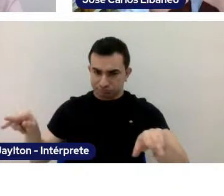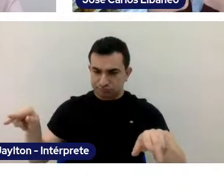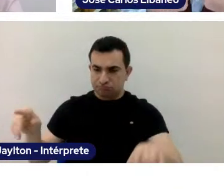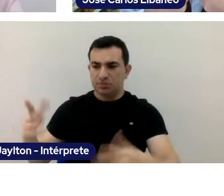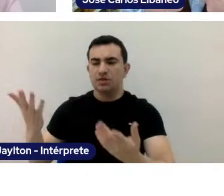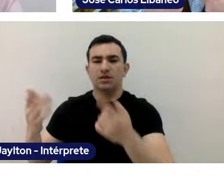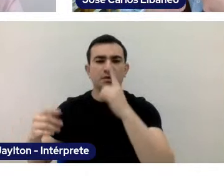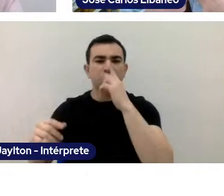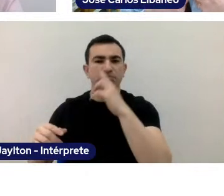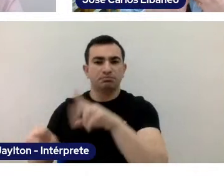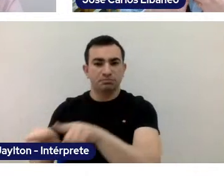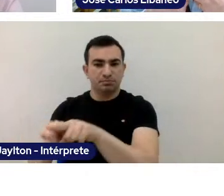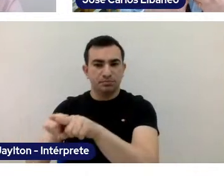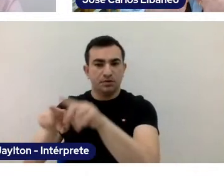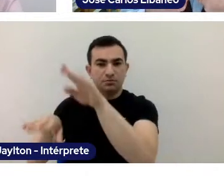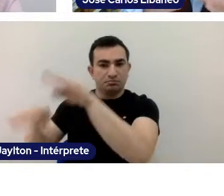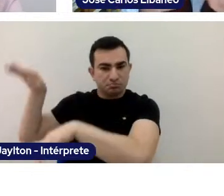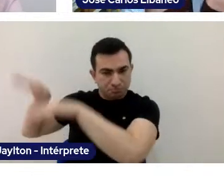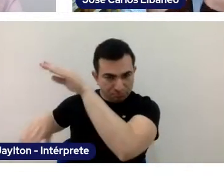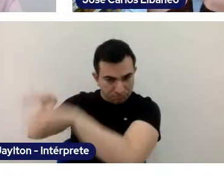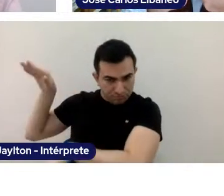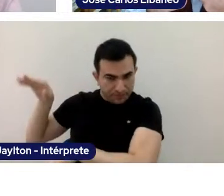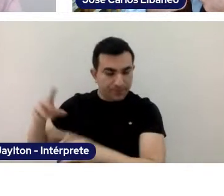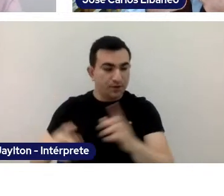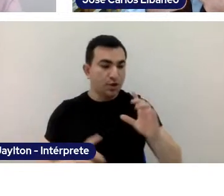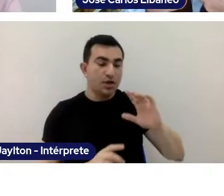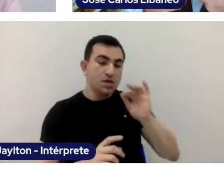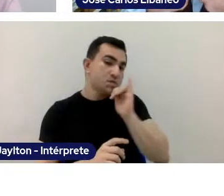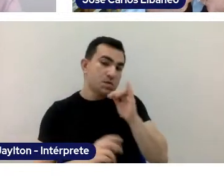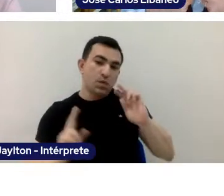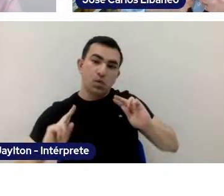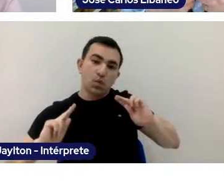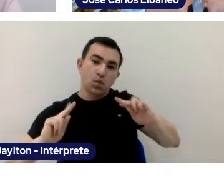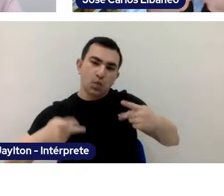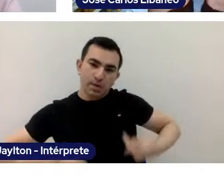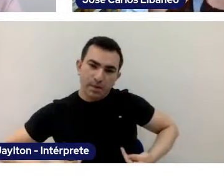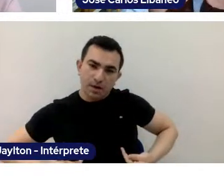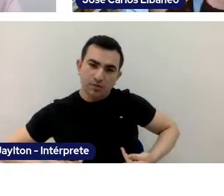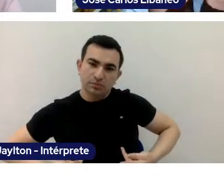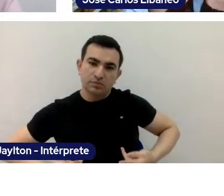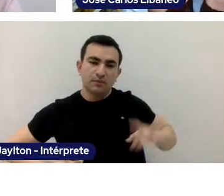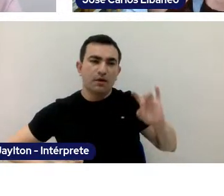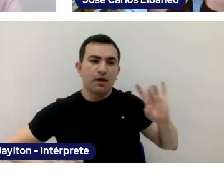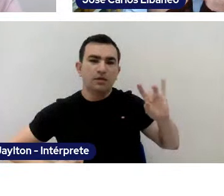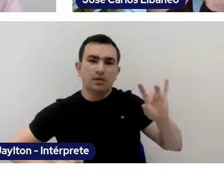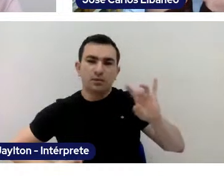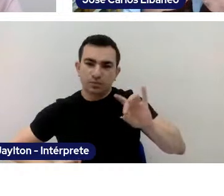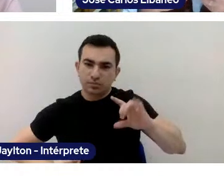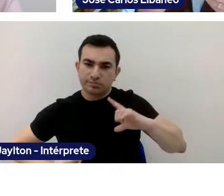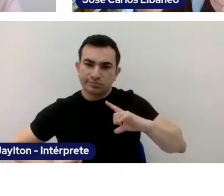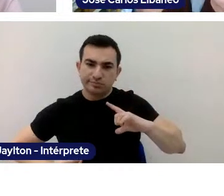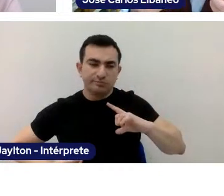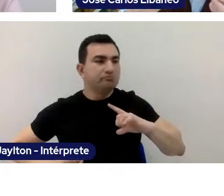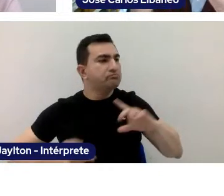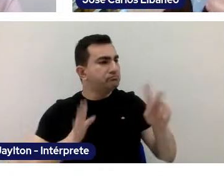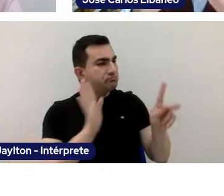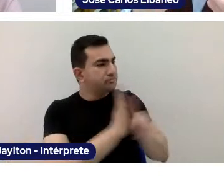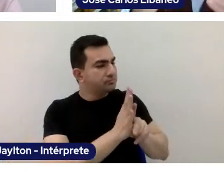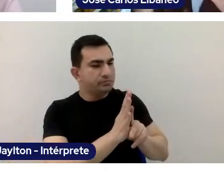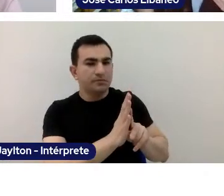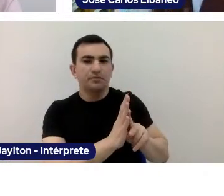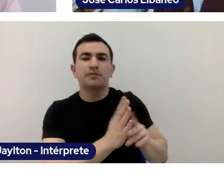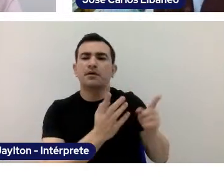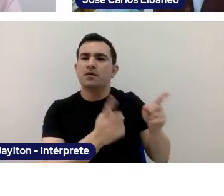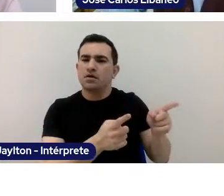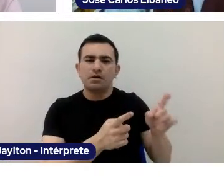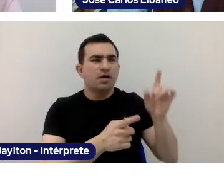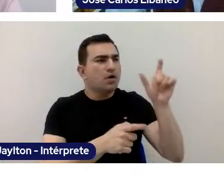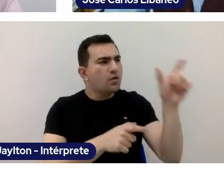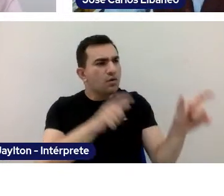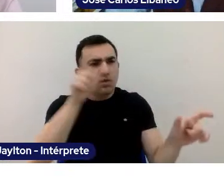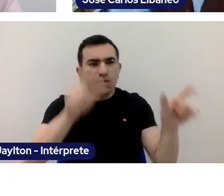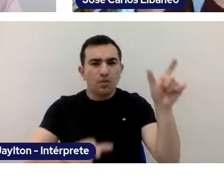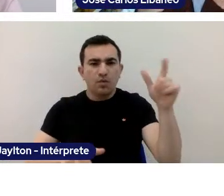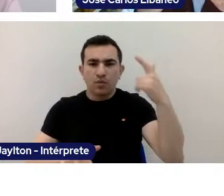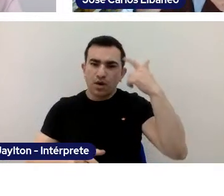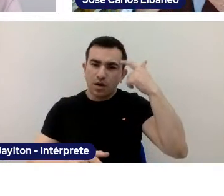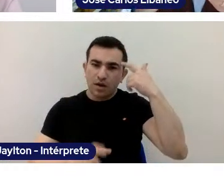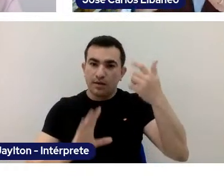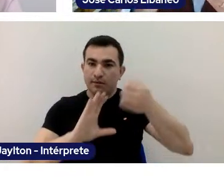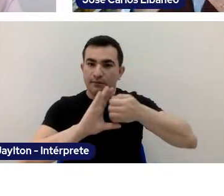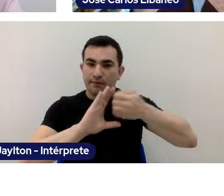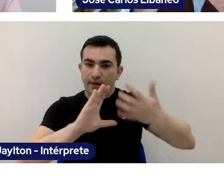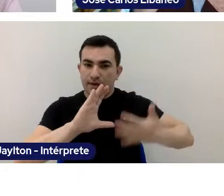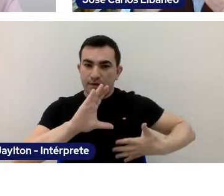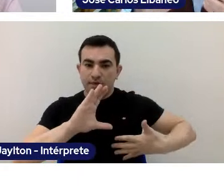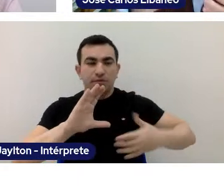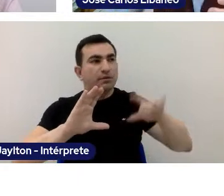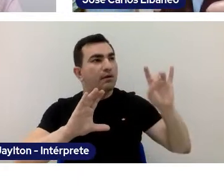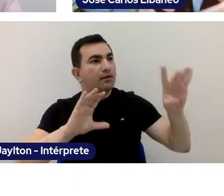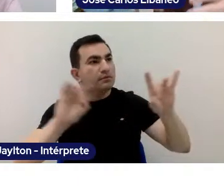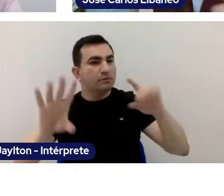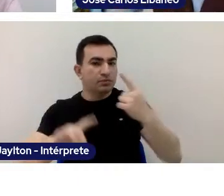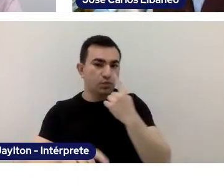Differences are part of the human beings; they are a human condition. Inherent, it is one of those characteristics that identifies the human being. For example,